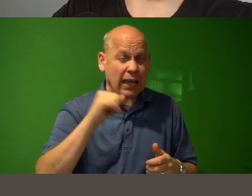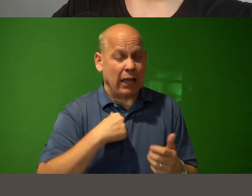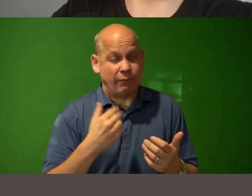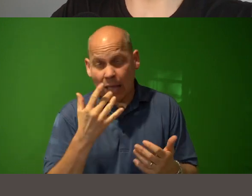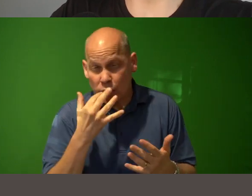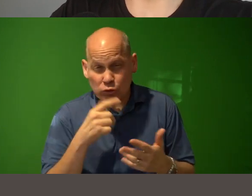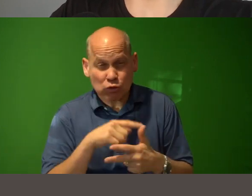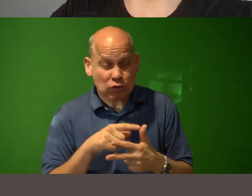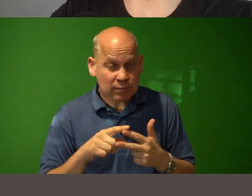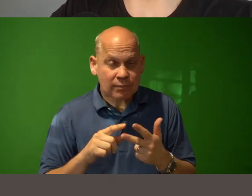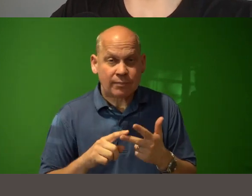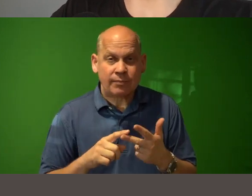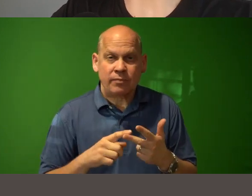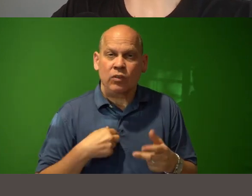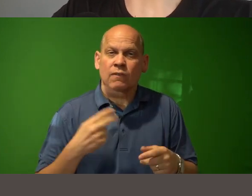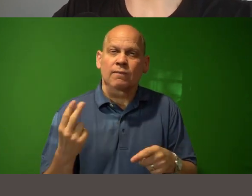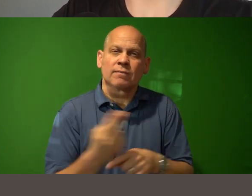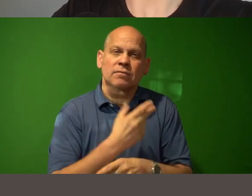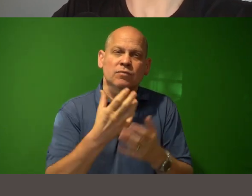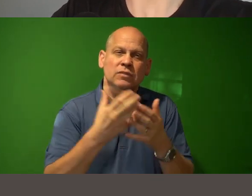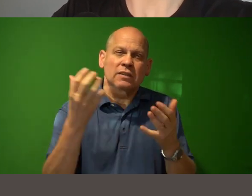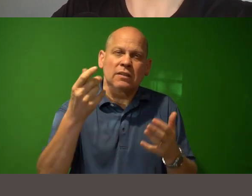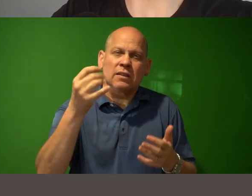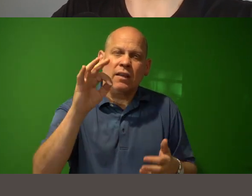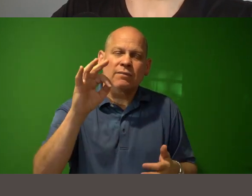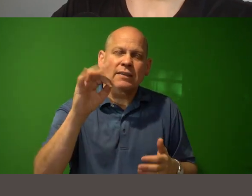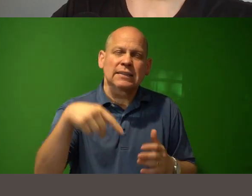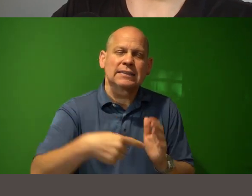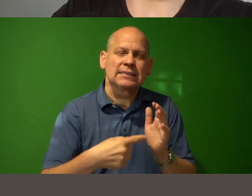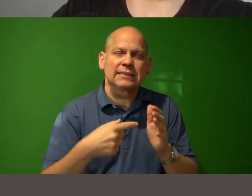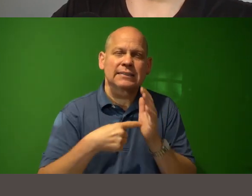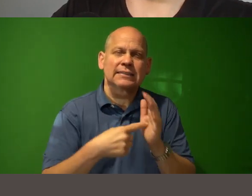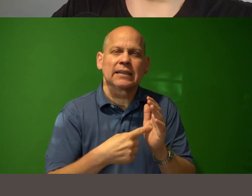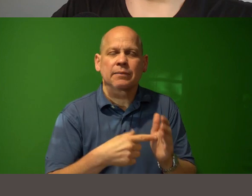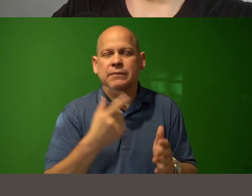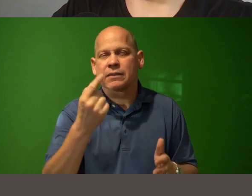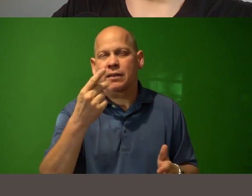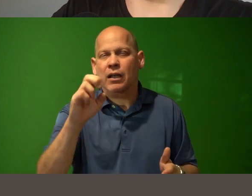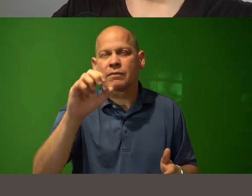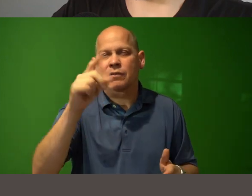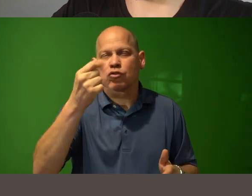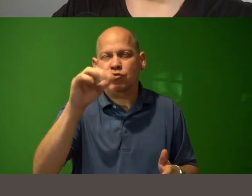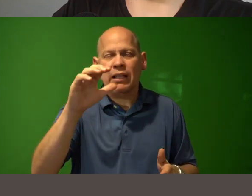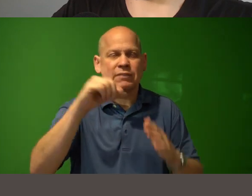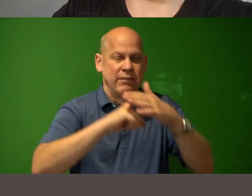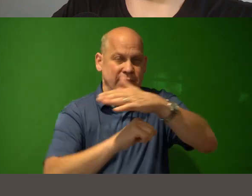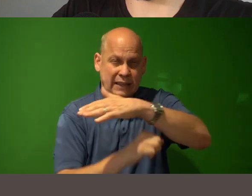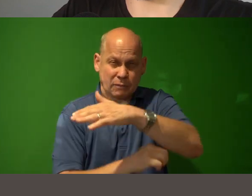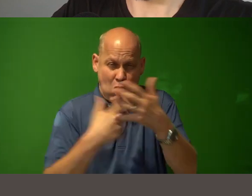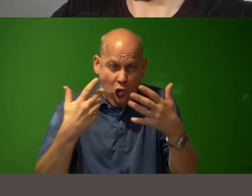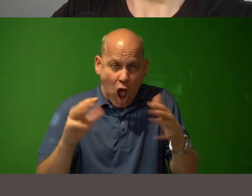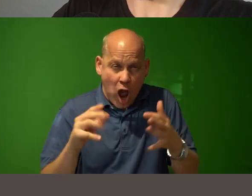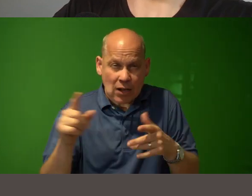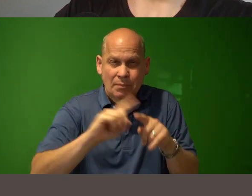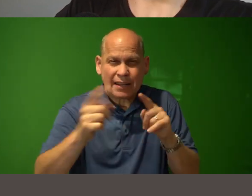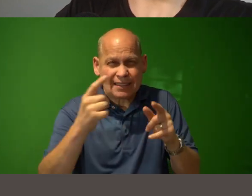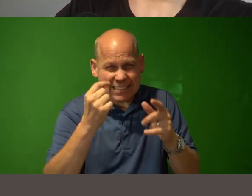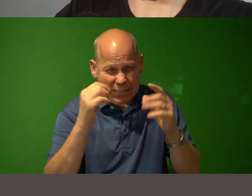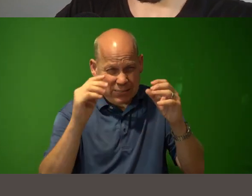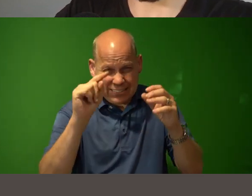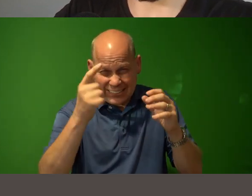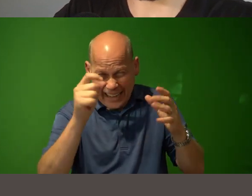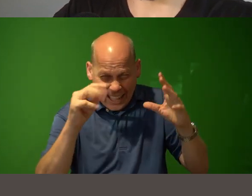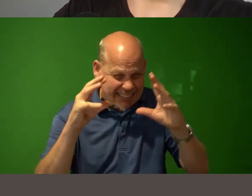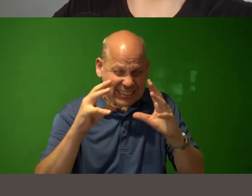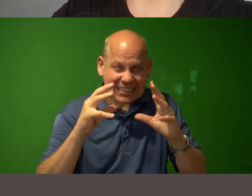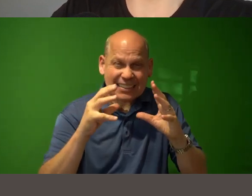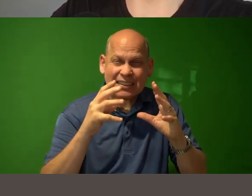So we use a lot of the examples of the graphic fundamentals already, but it's a bit tight and a bit stressful.